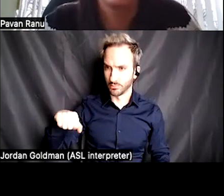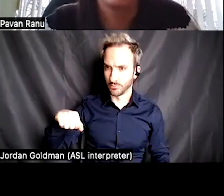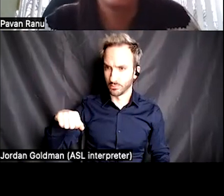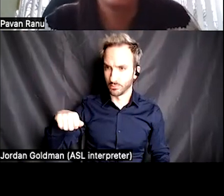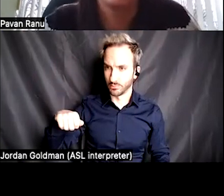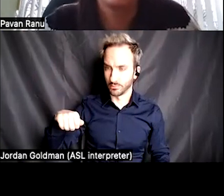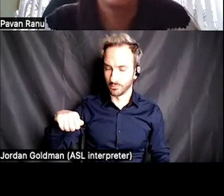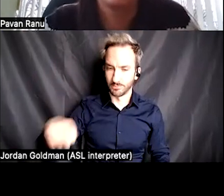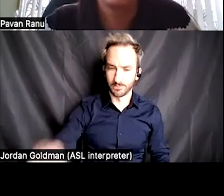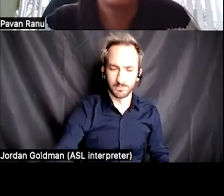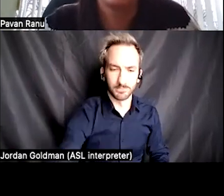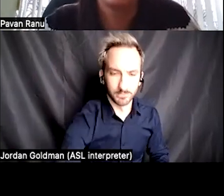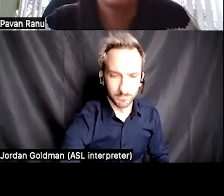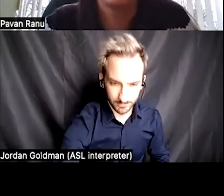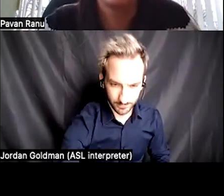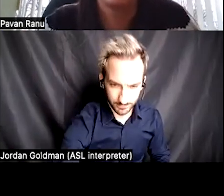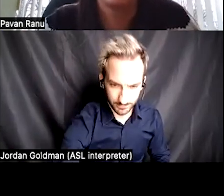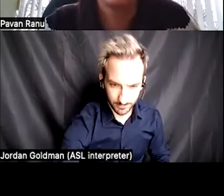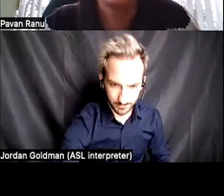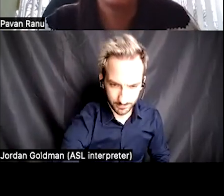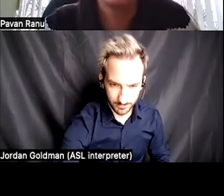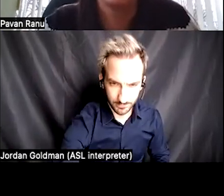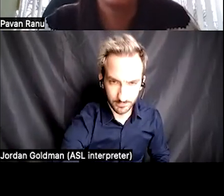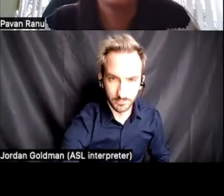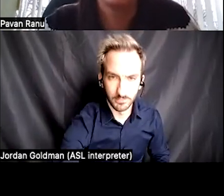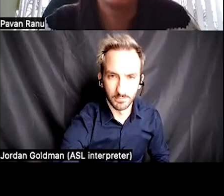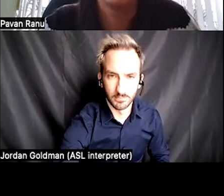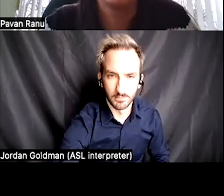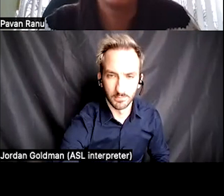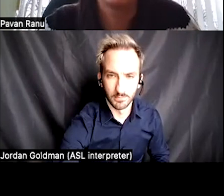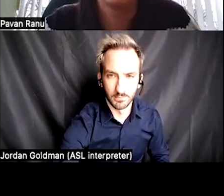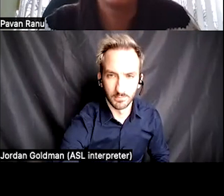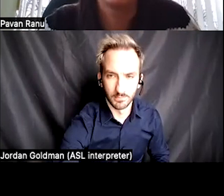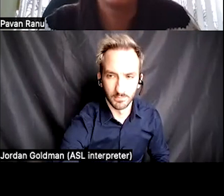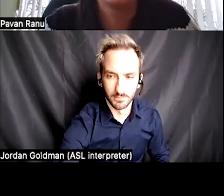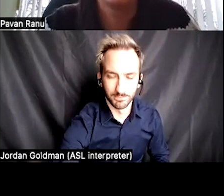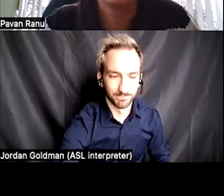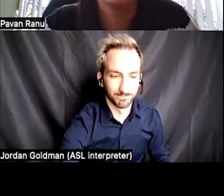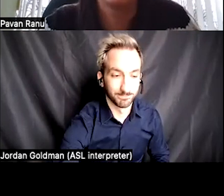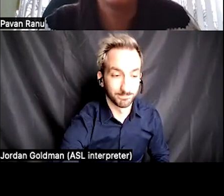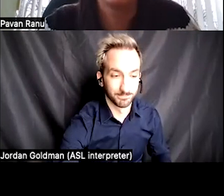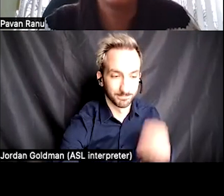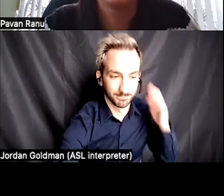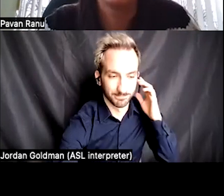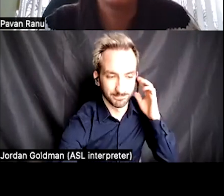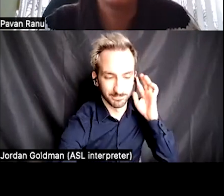what are the trends of today you'd most like to see a reversal of in 2024 and beyond?" Wow.